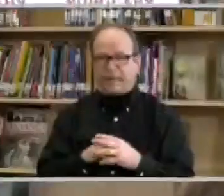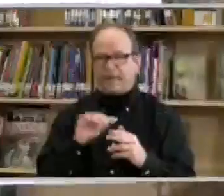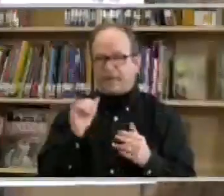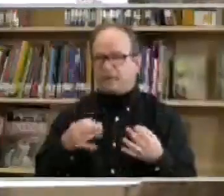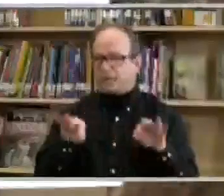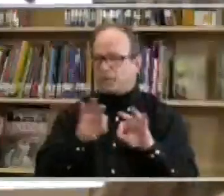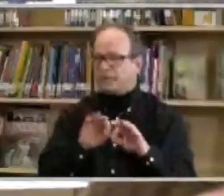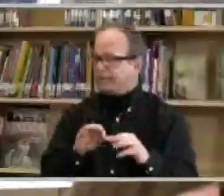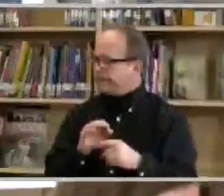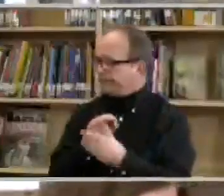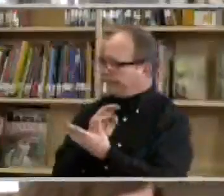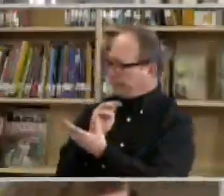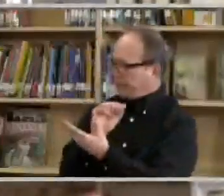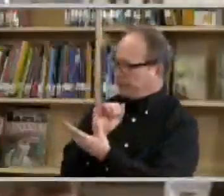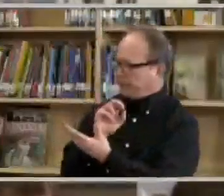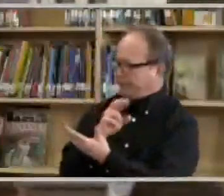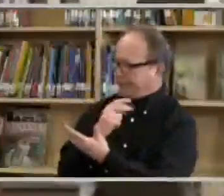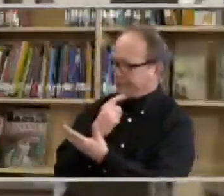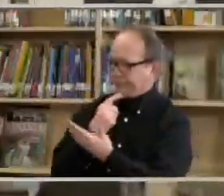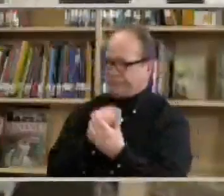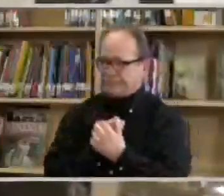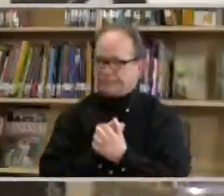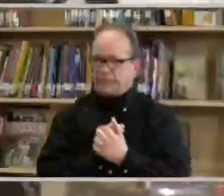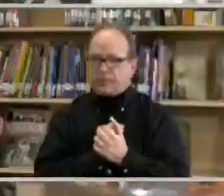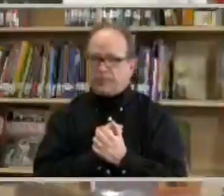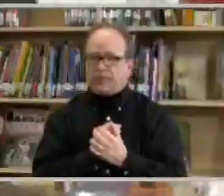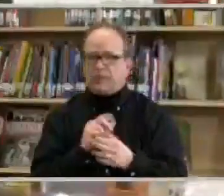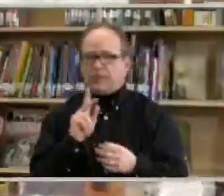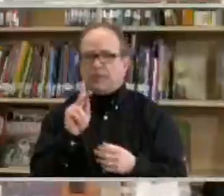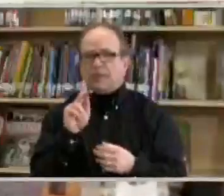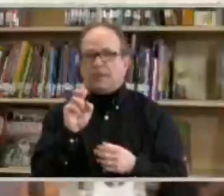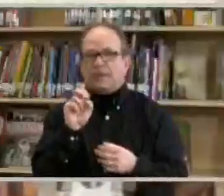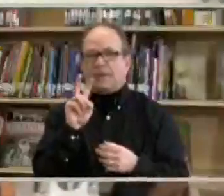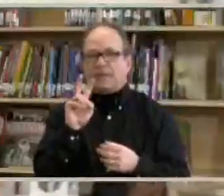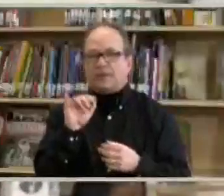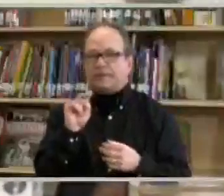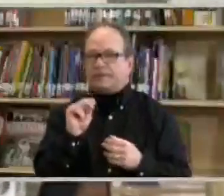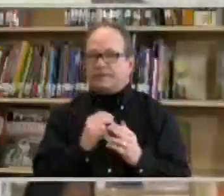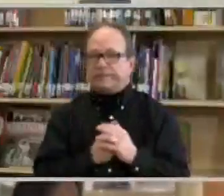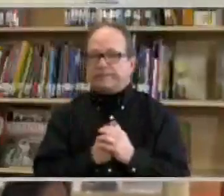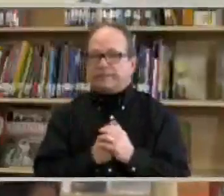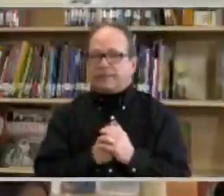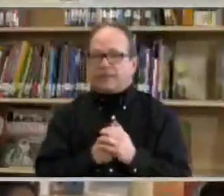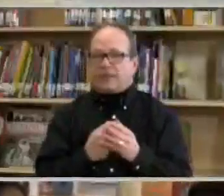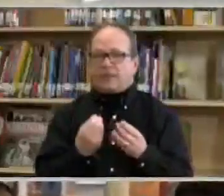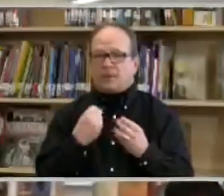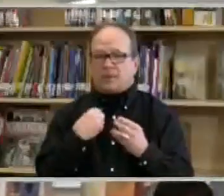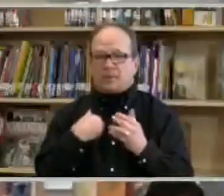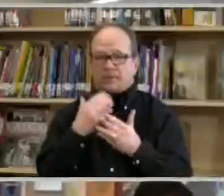THAT'S IMPORTANT.